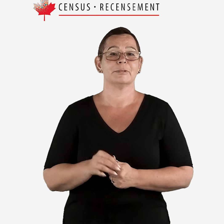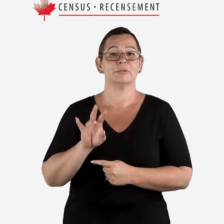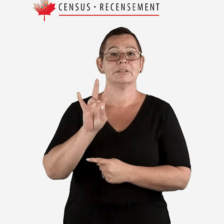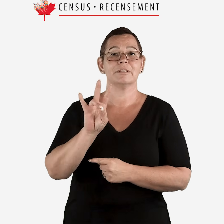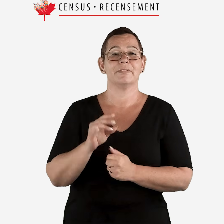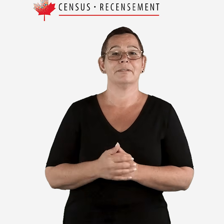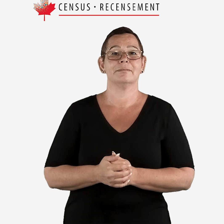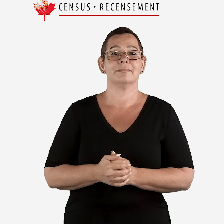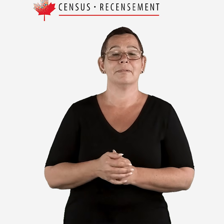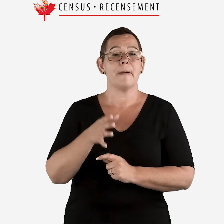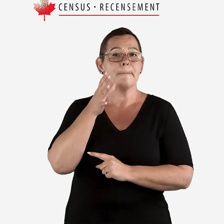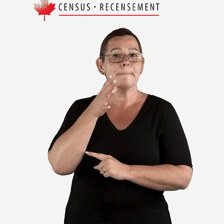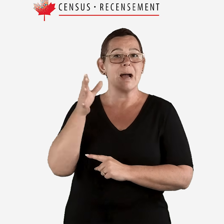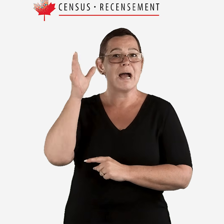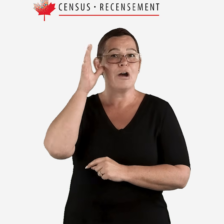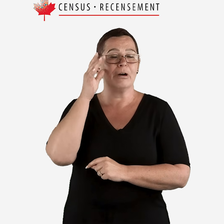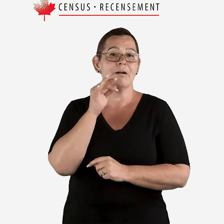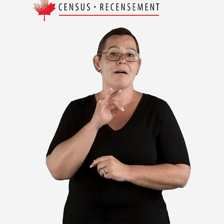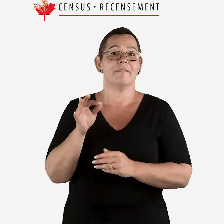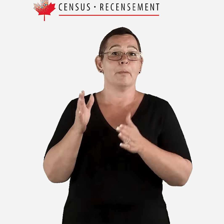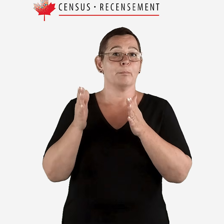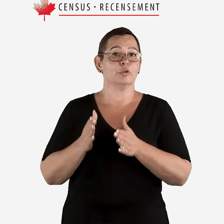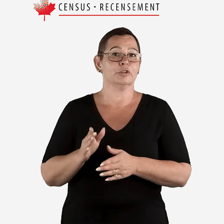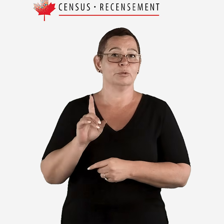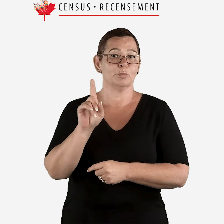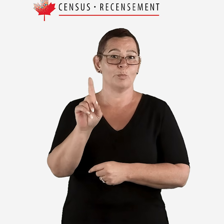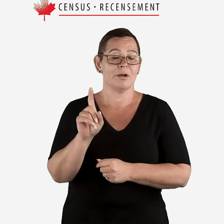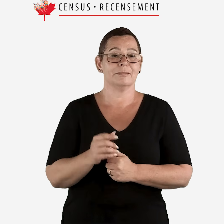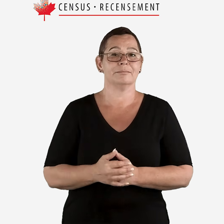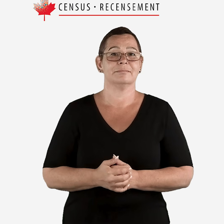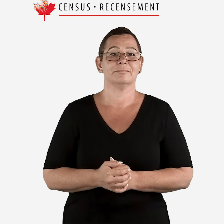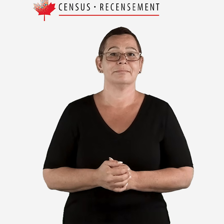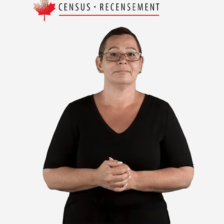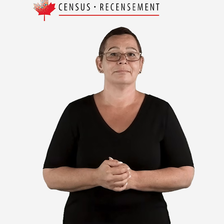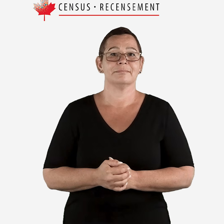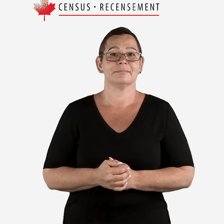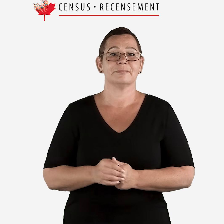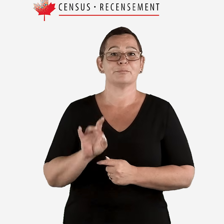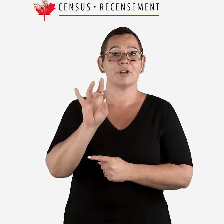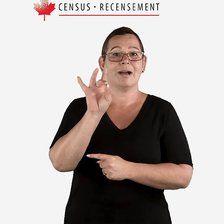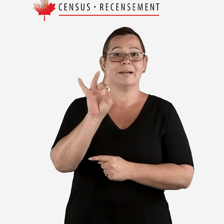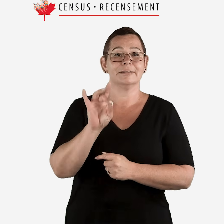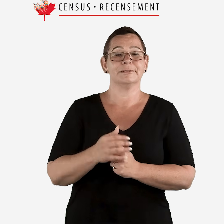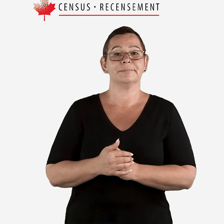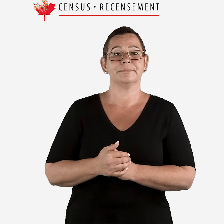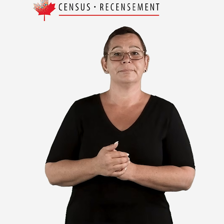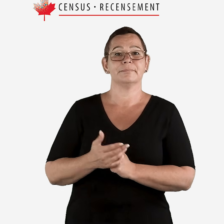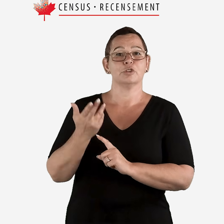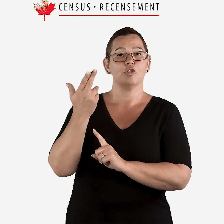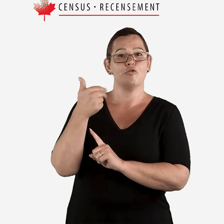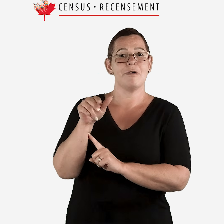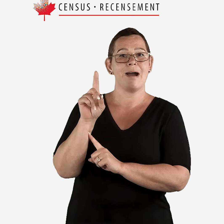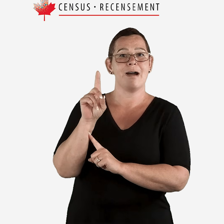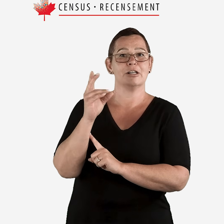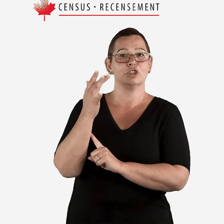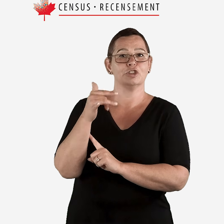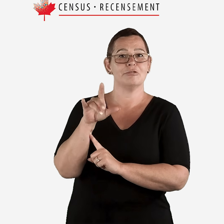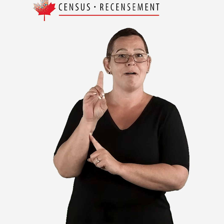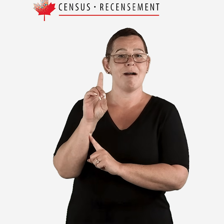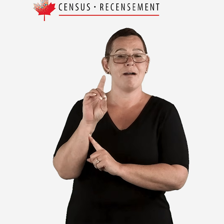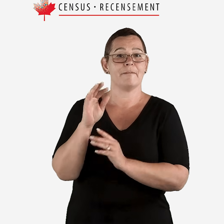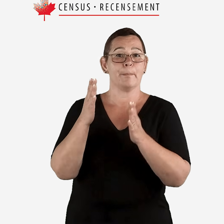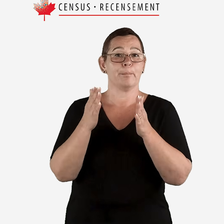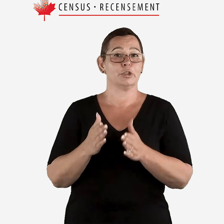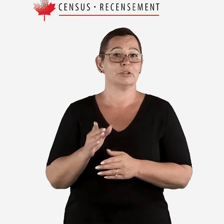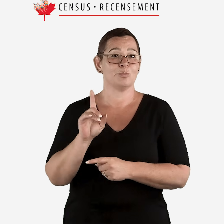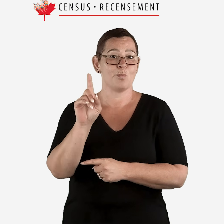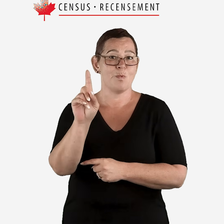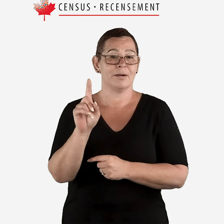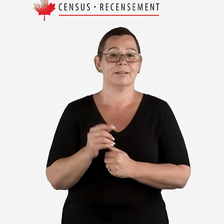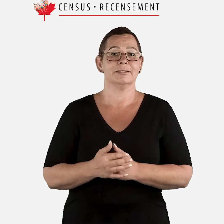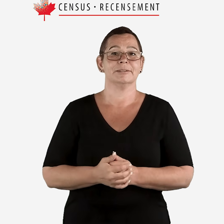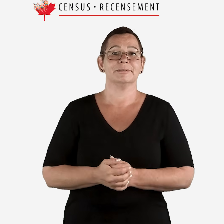Response option 7: Parent of Person 1 Response option 8: Grandchild of Person 1